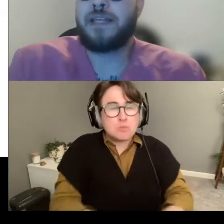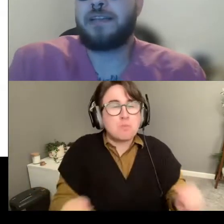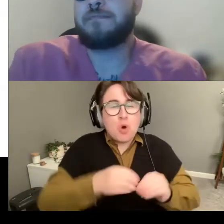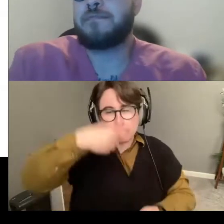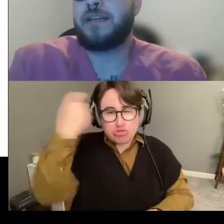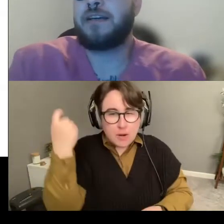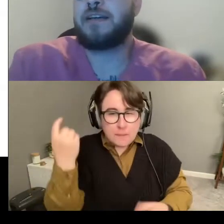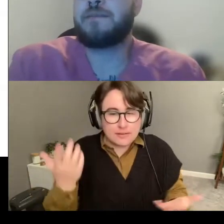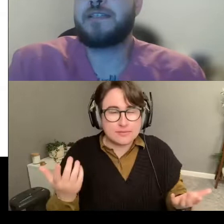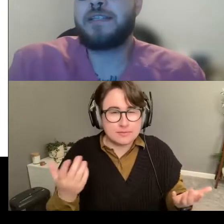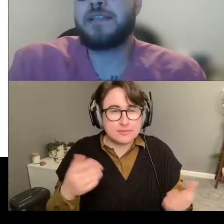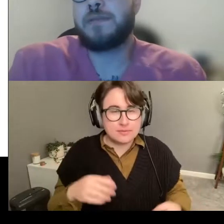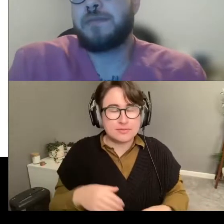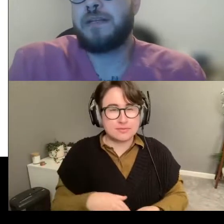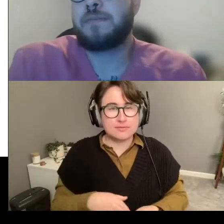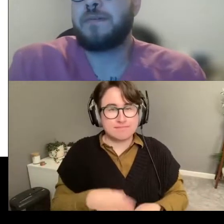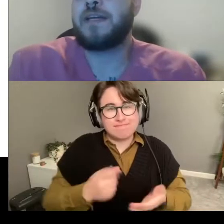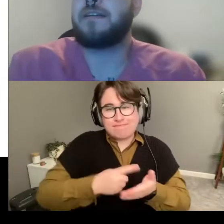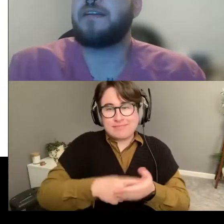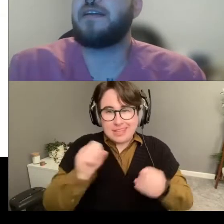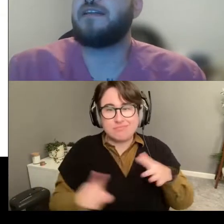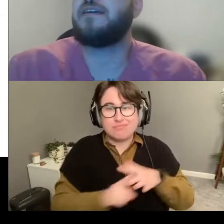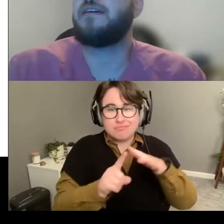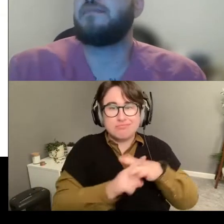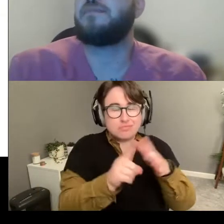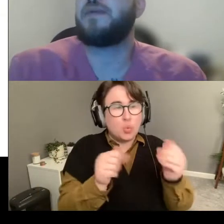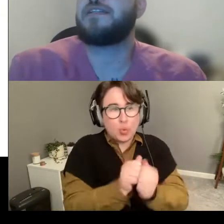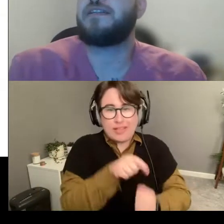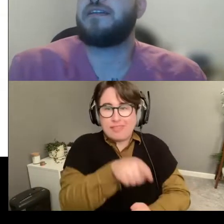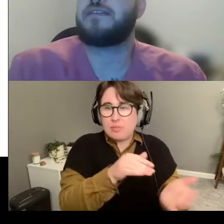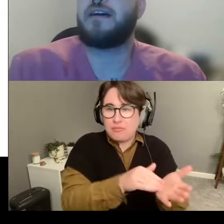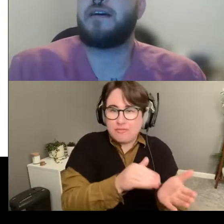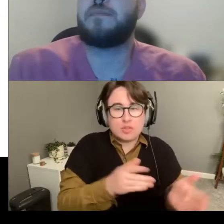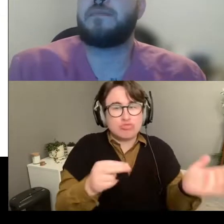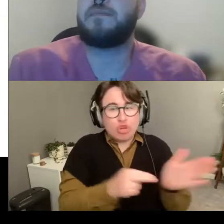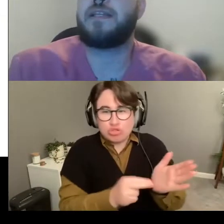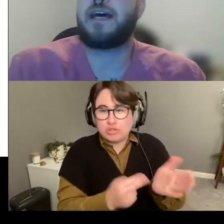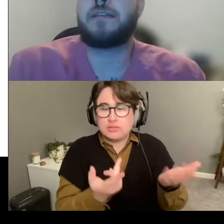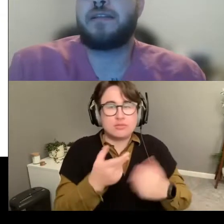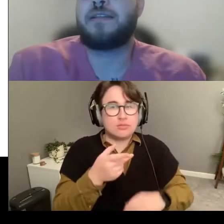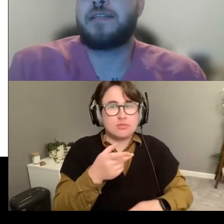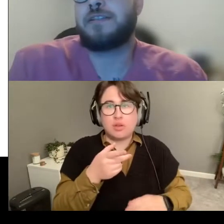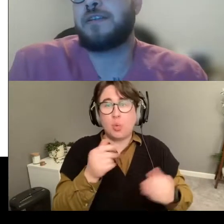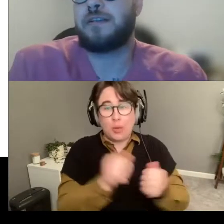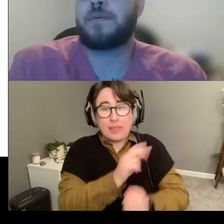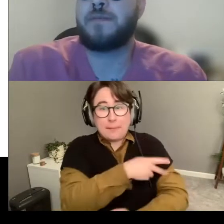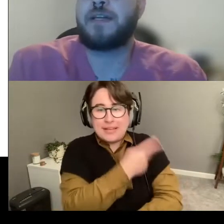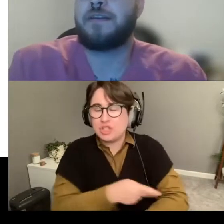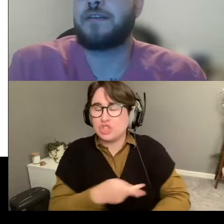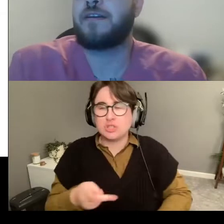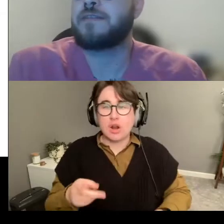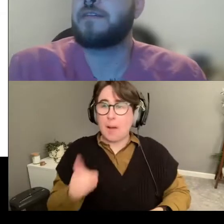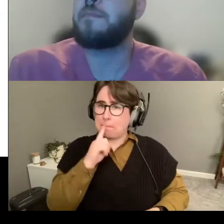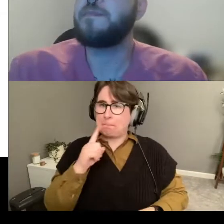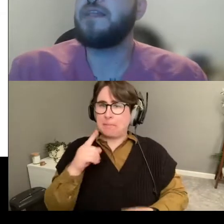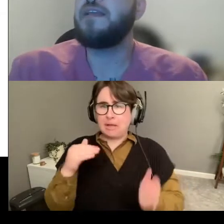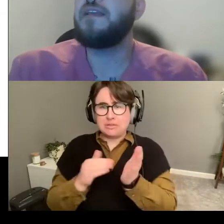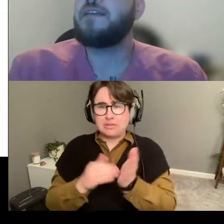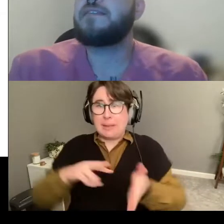in a conversation between a provider and a patient without intention on a provider to cause harm.